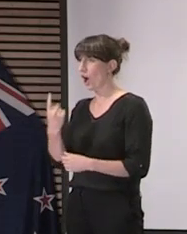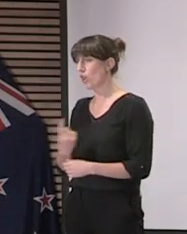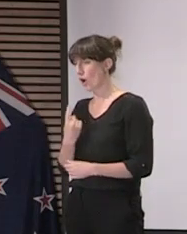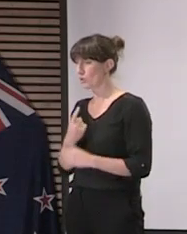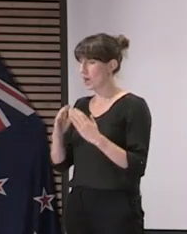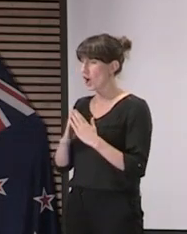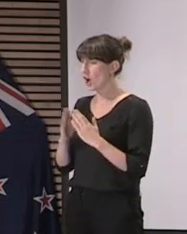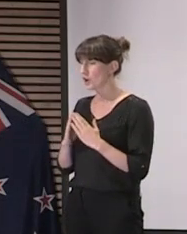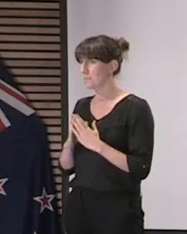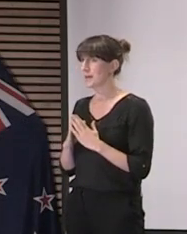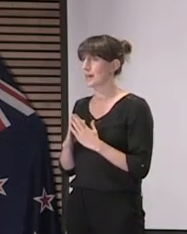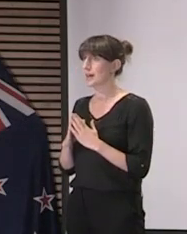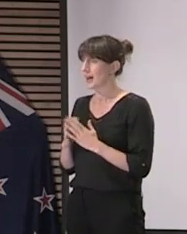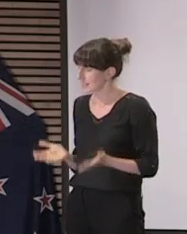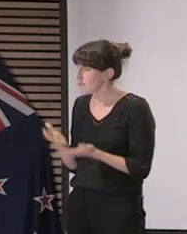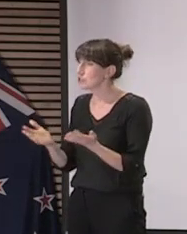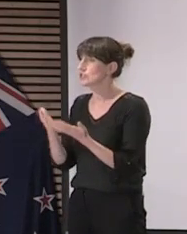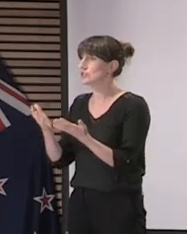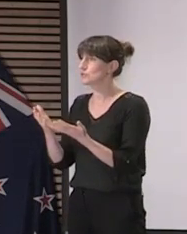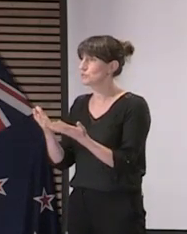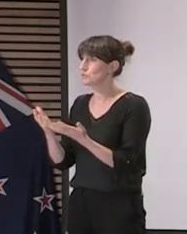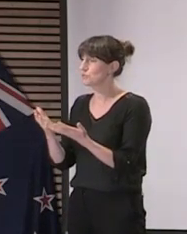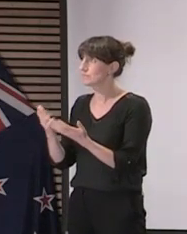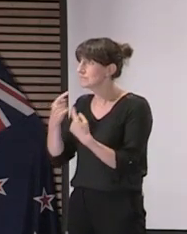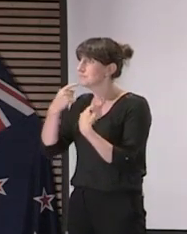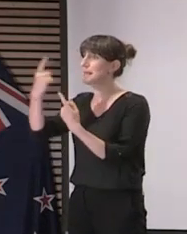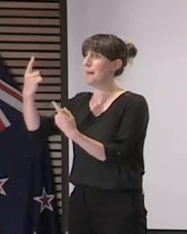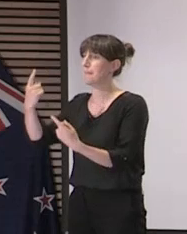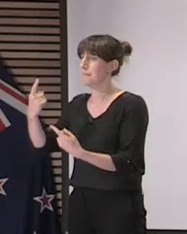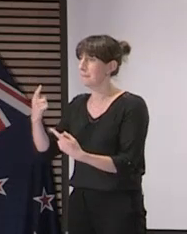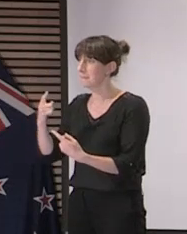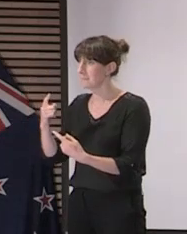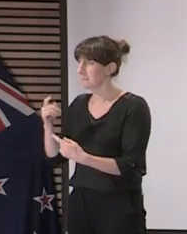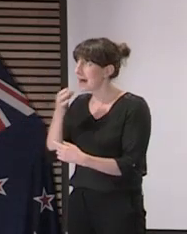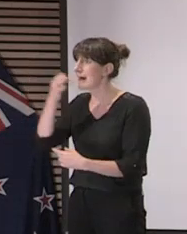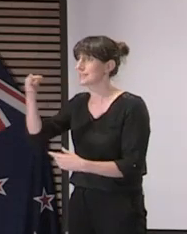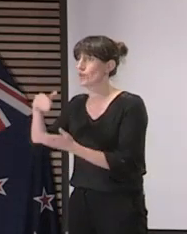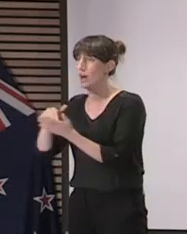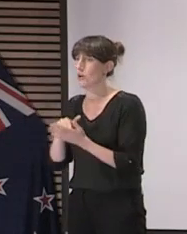sitting at home thinking, "I could really do with some help." We're encouraging